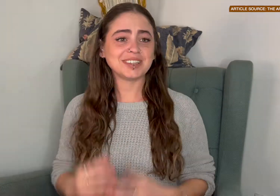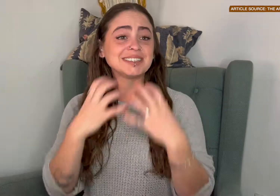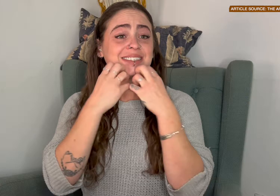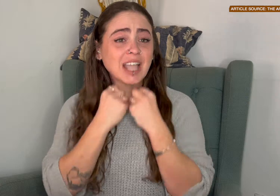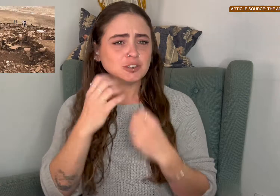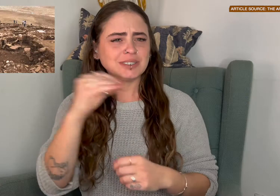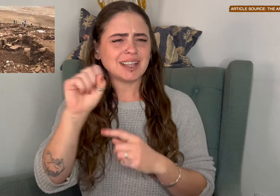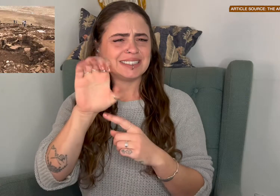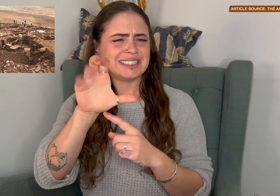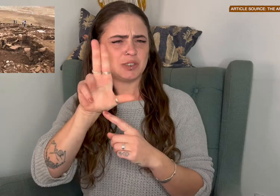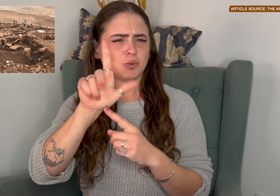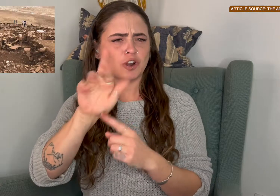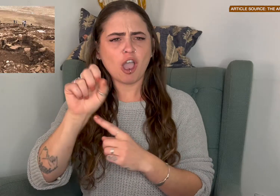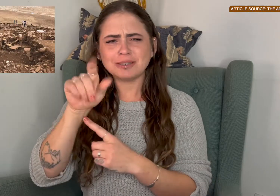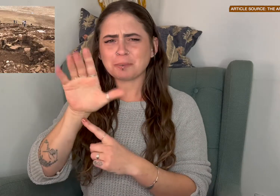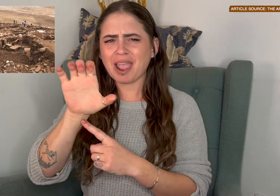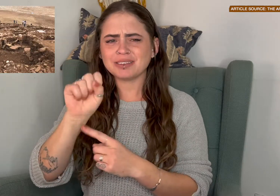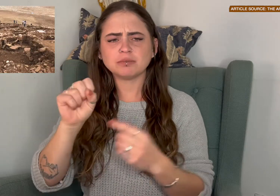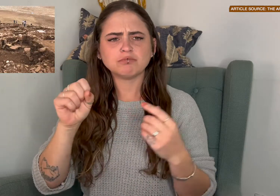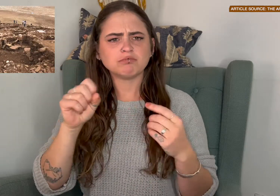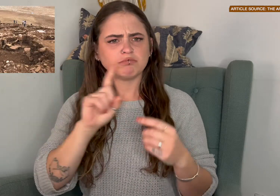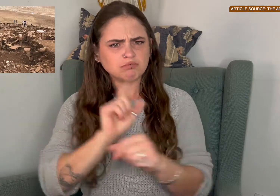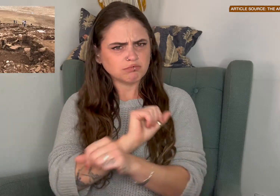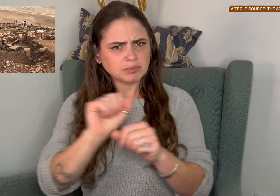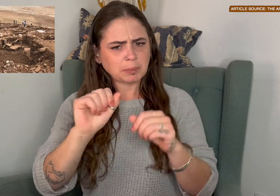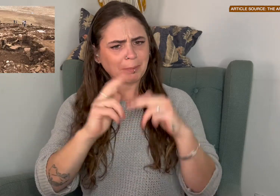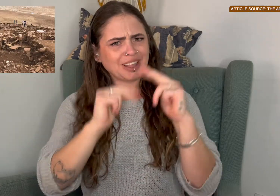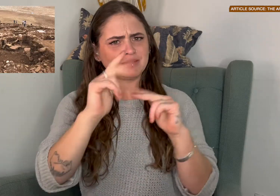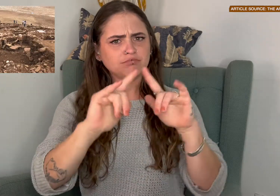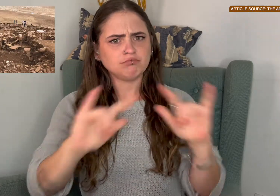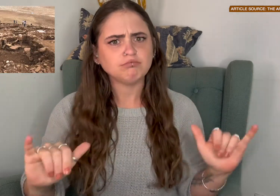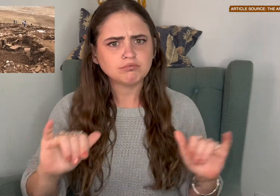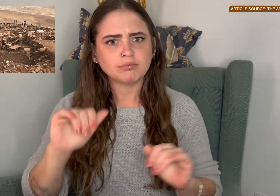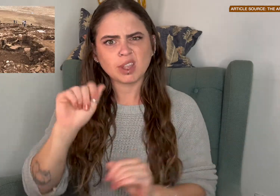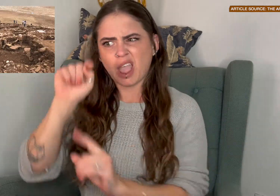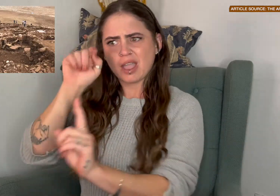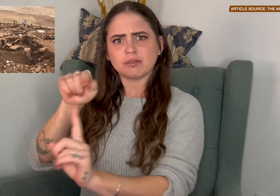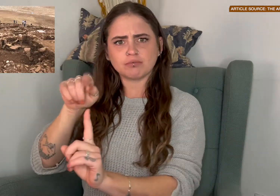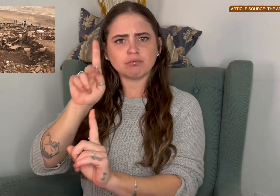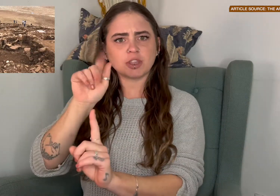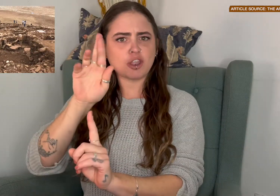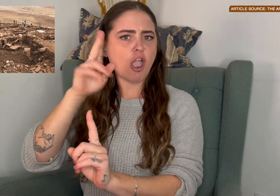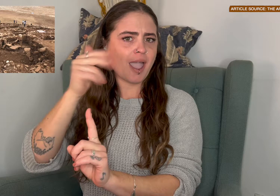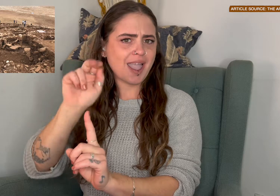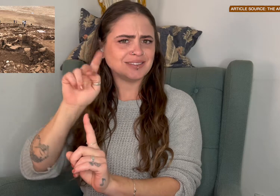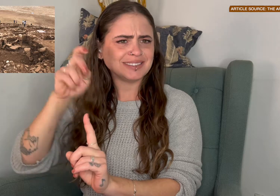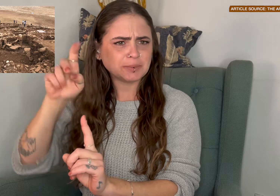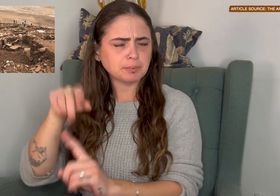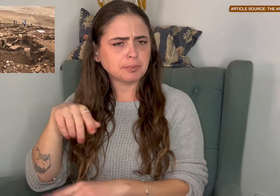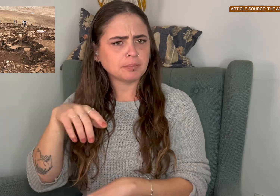Sacred and secular spaces were built simultaneously at Karahan Tepe,